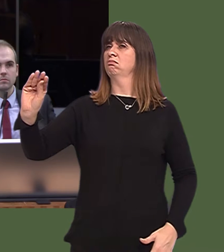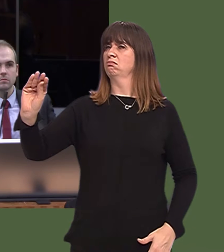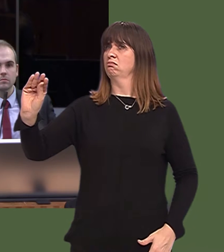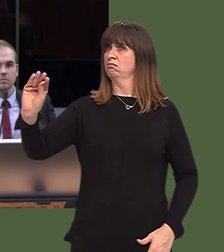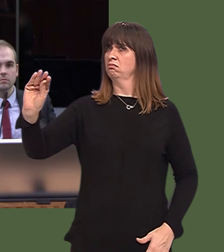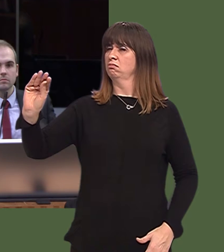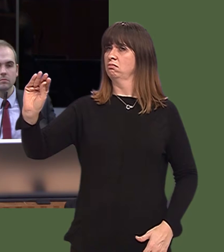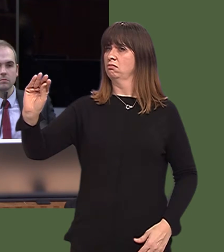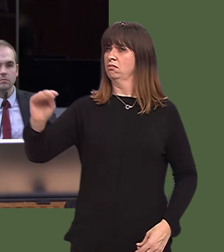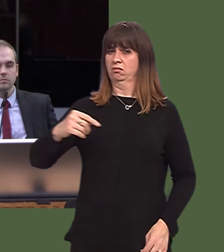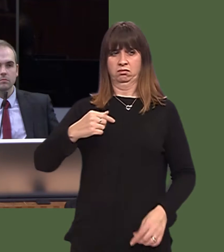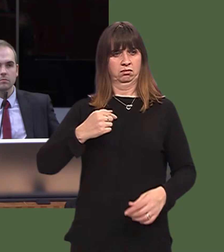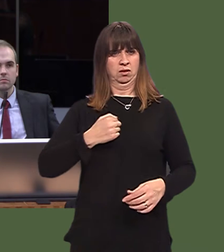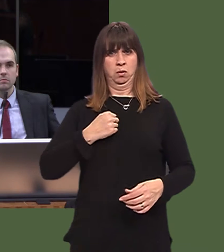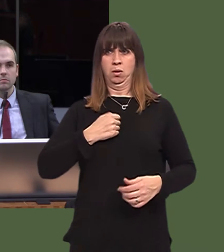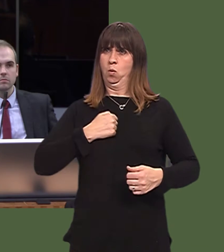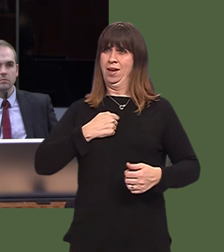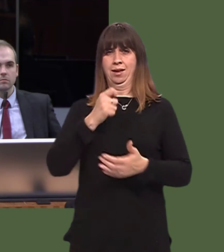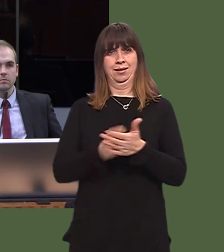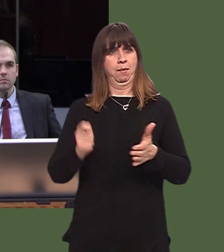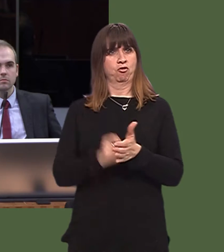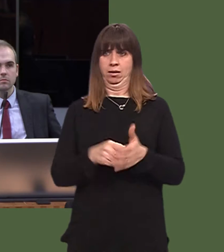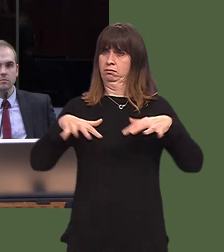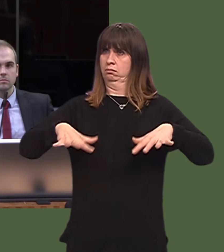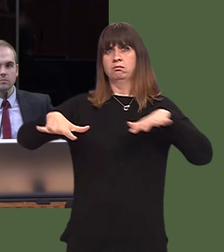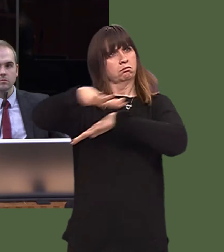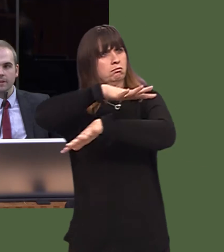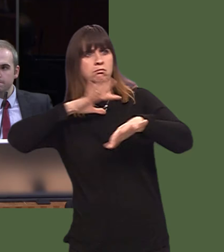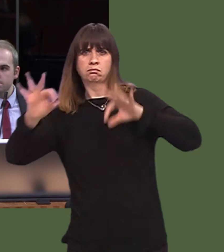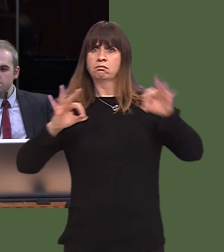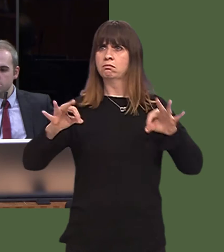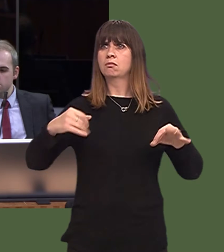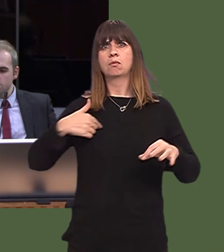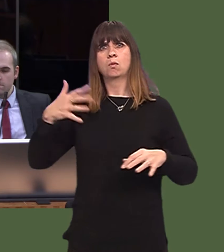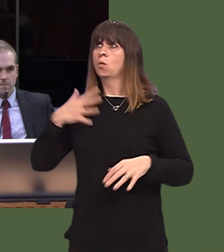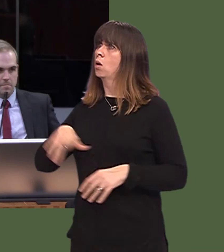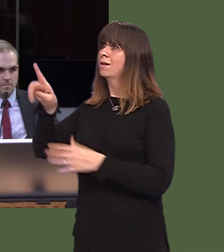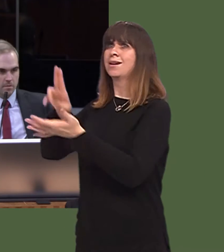that itís our democratically expressed wish in this place for the National Grid to seek